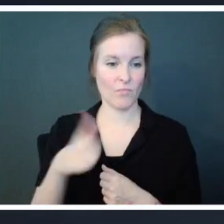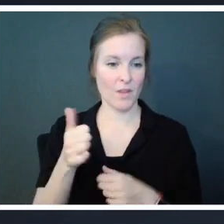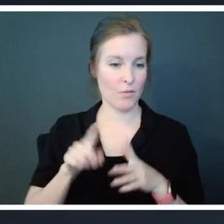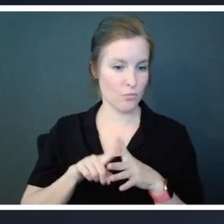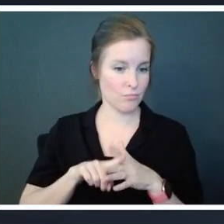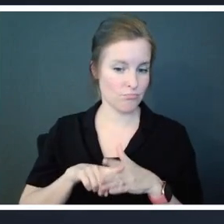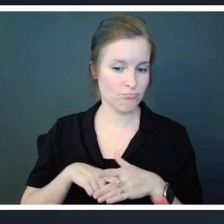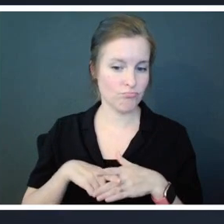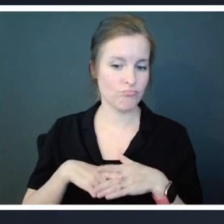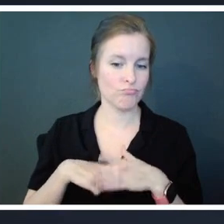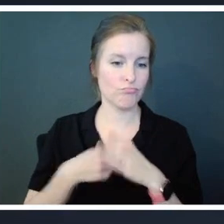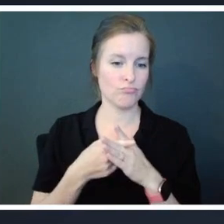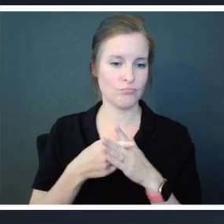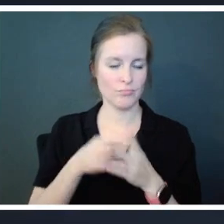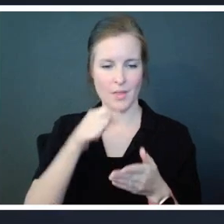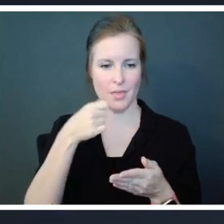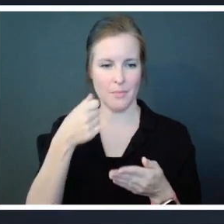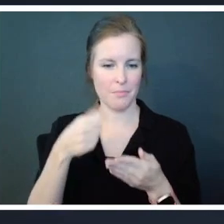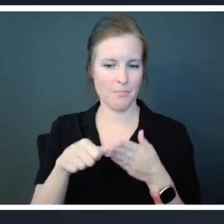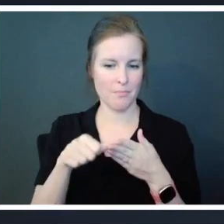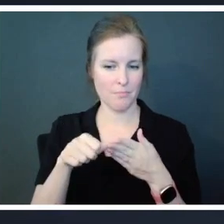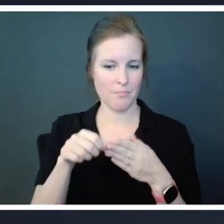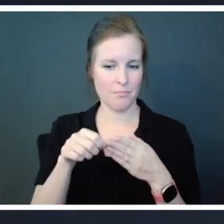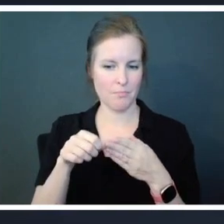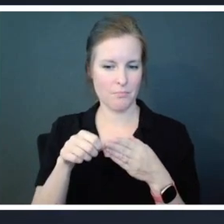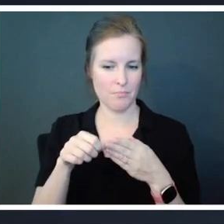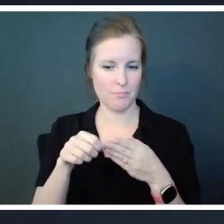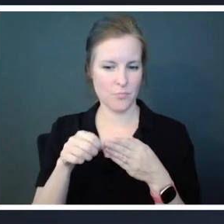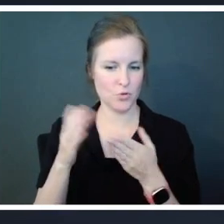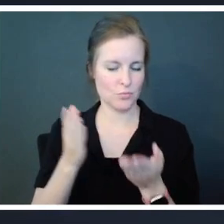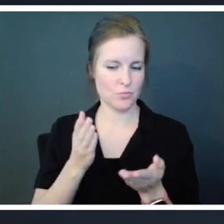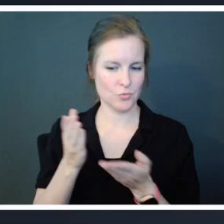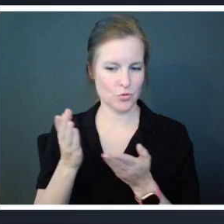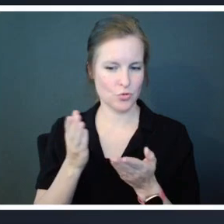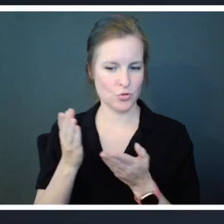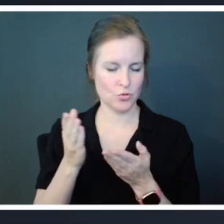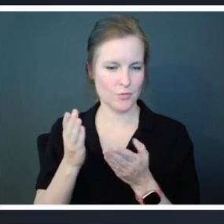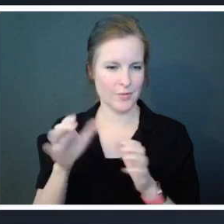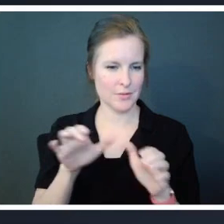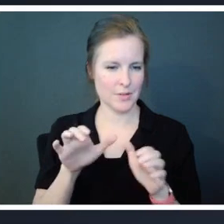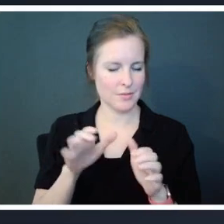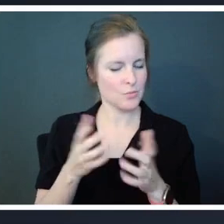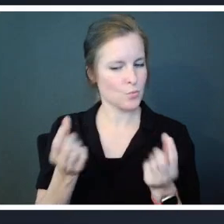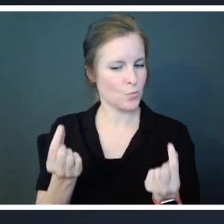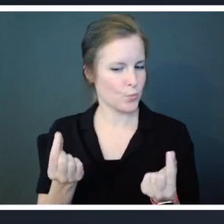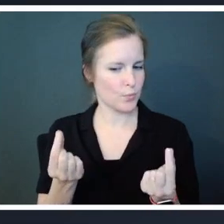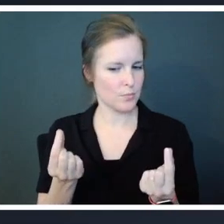undertakes from time to time is to engage young people in stamp design. For the 25th anniversary